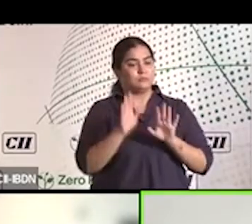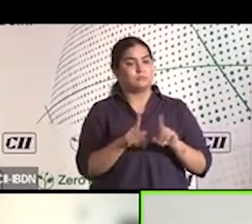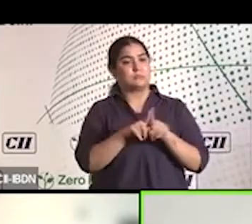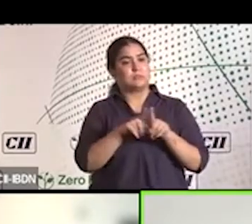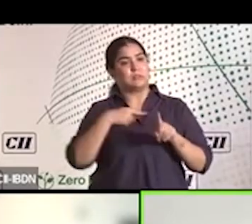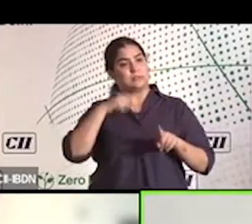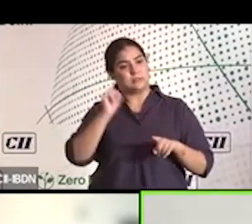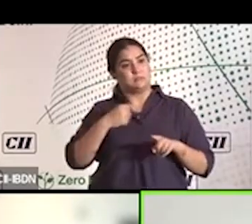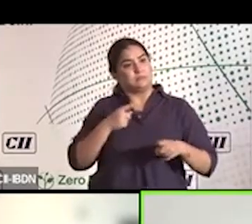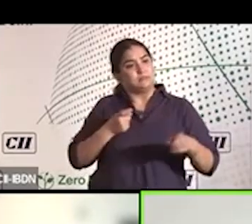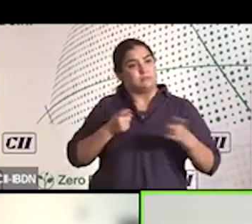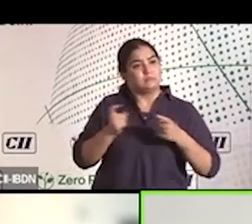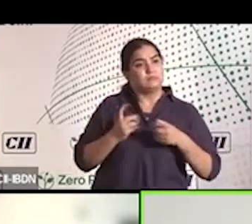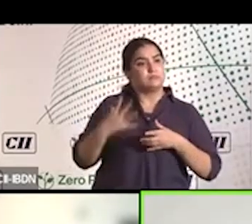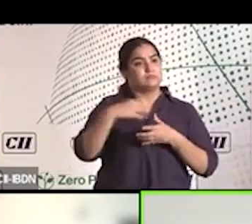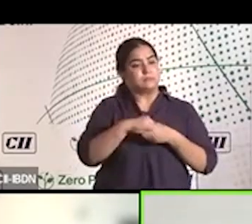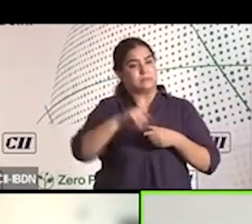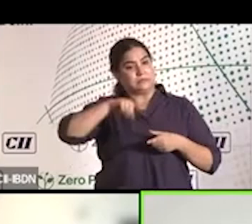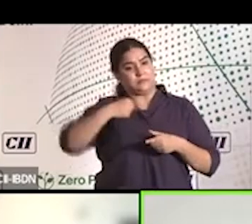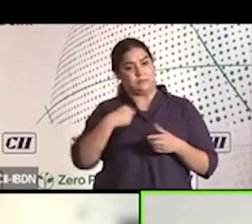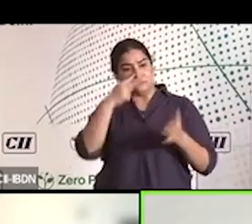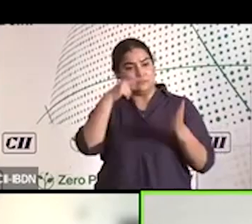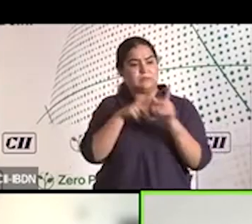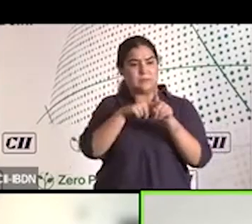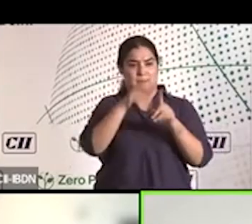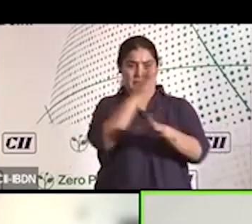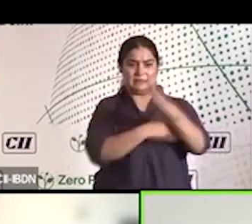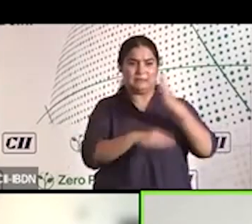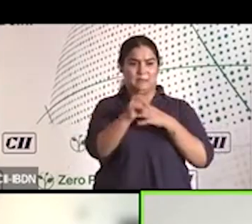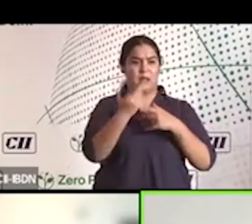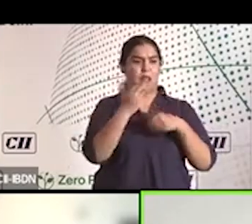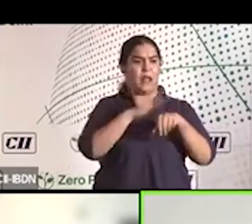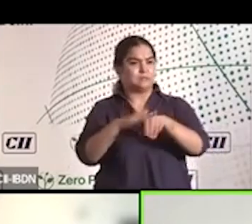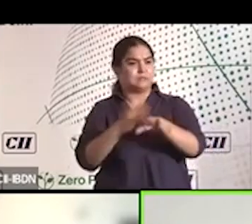a suitable talent from disabled background and you train them